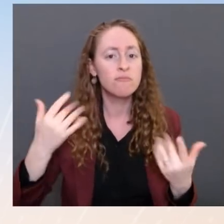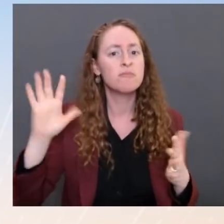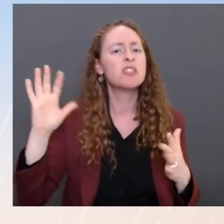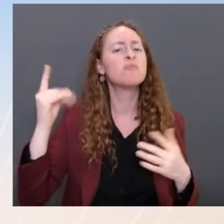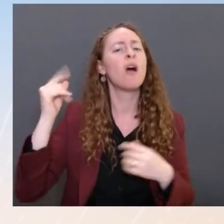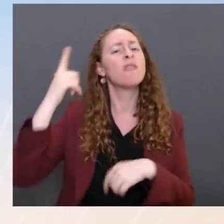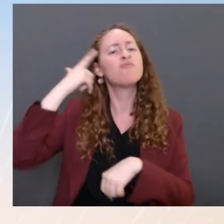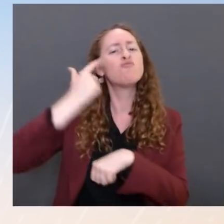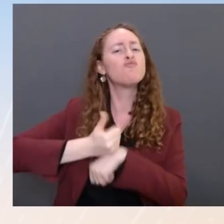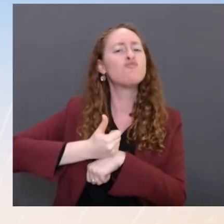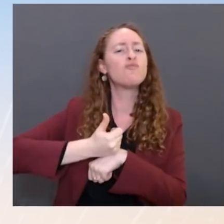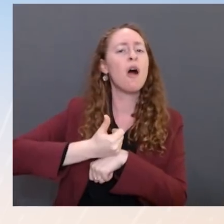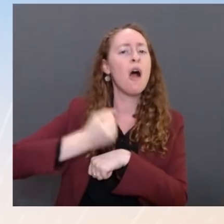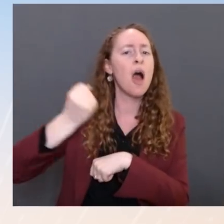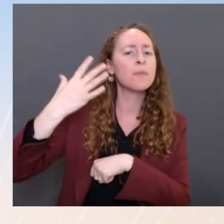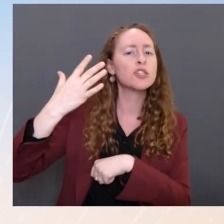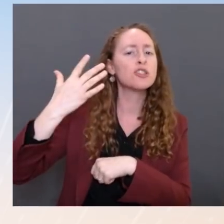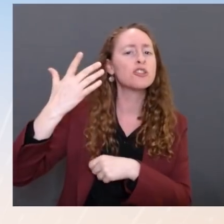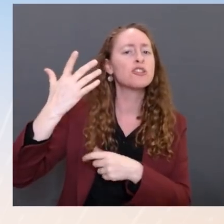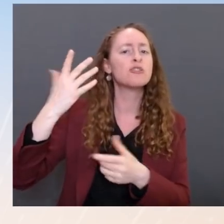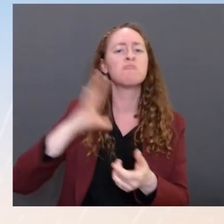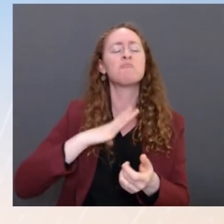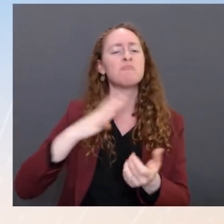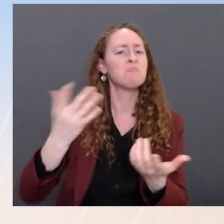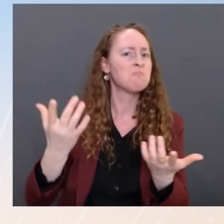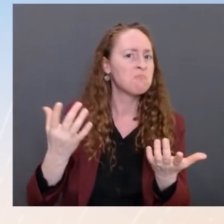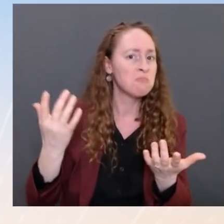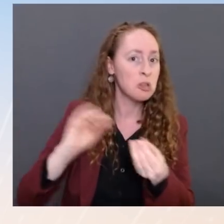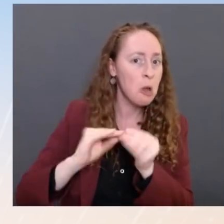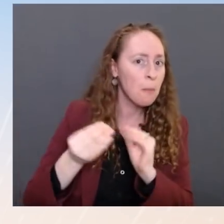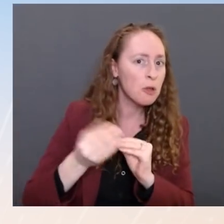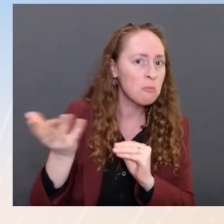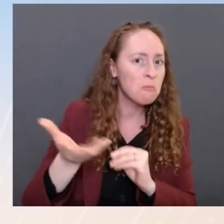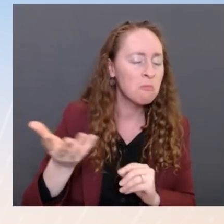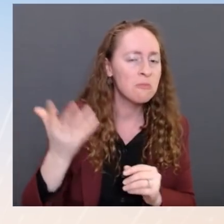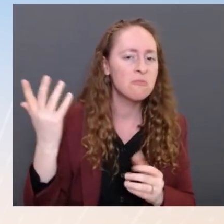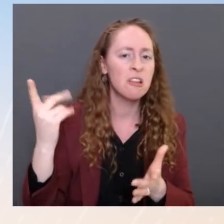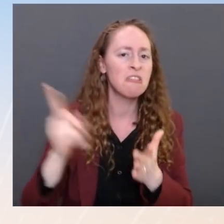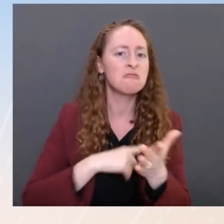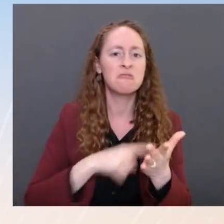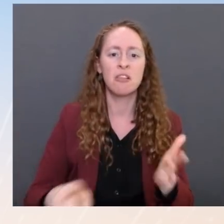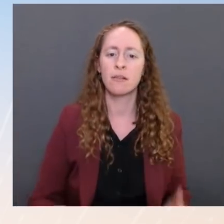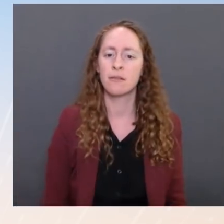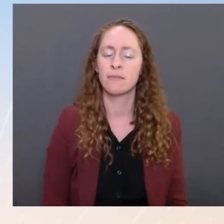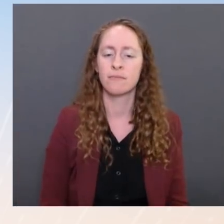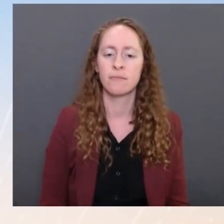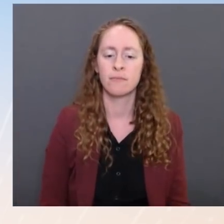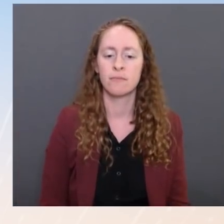Ms. Psaki: Well, I think as I've mentioned in here before, on the campaign, when he was talking about student loans,